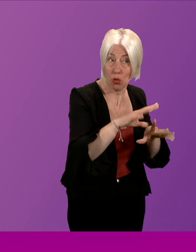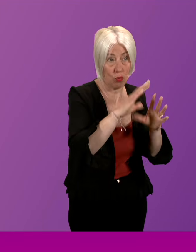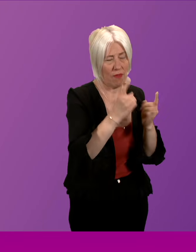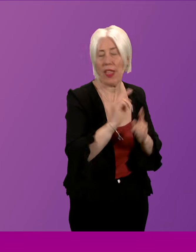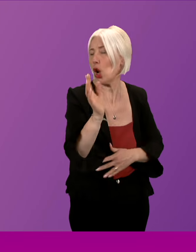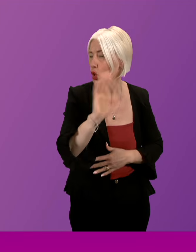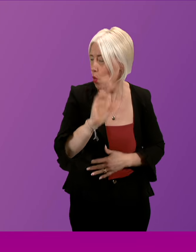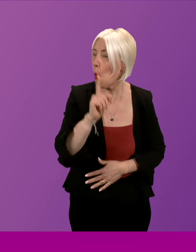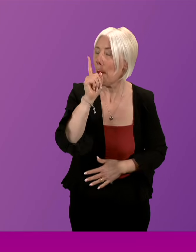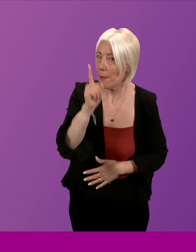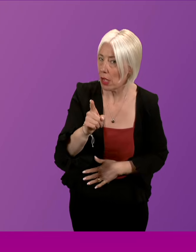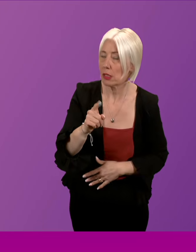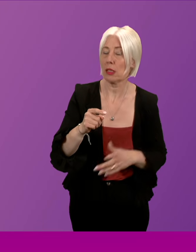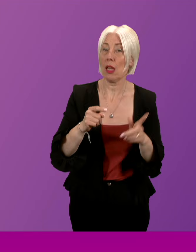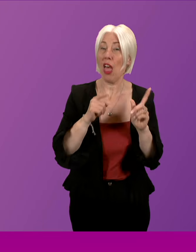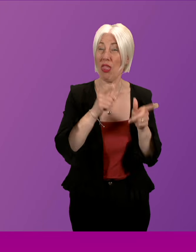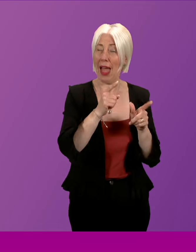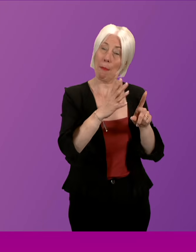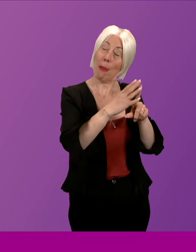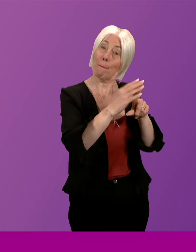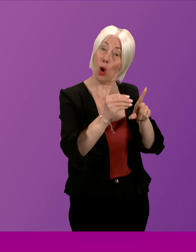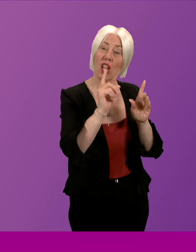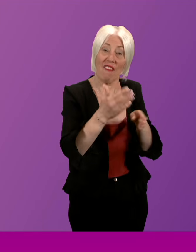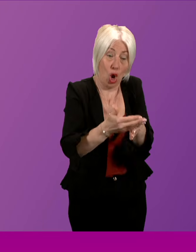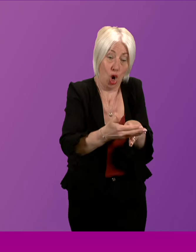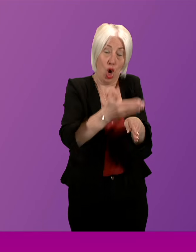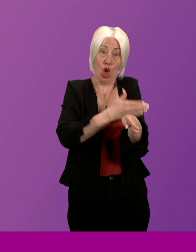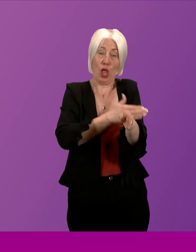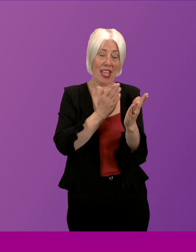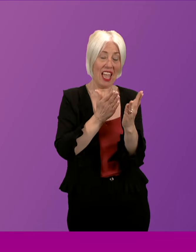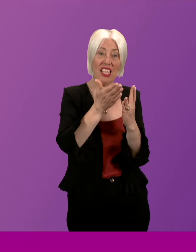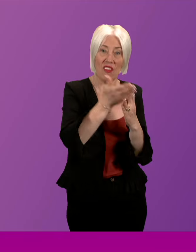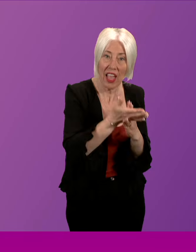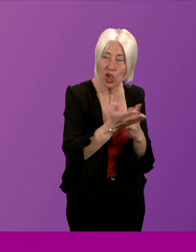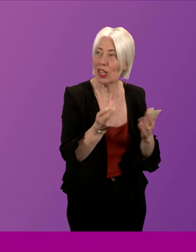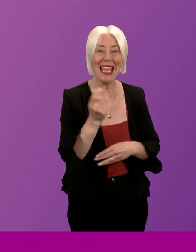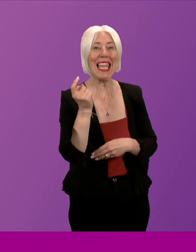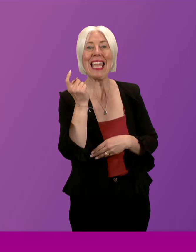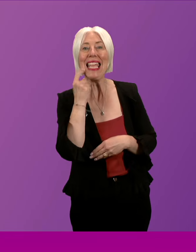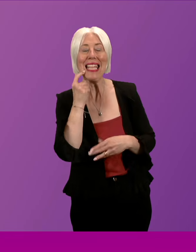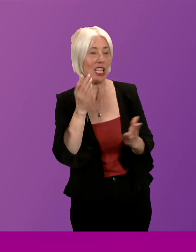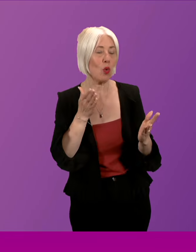I am saying that the model of early intervention and ease of access is what we need in order to